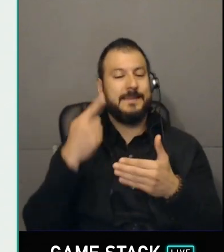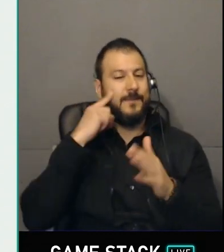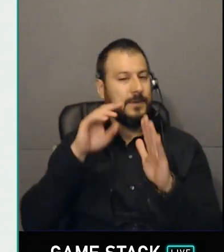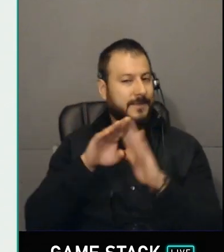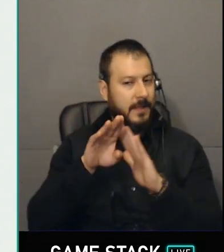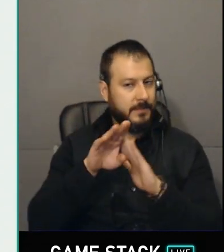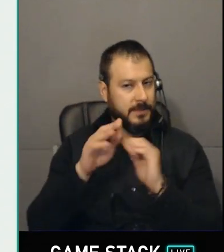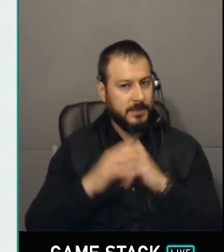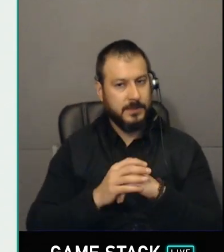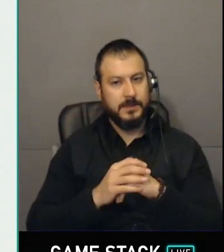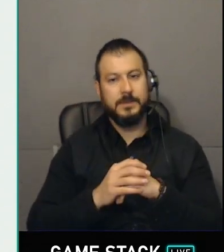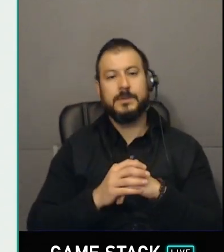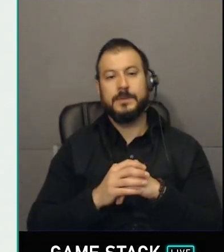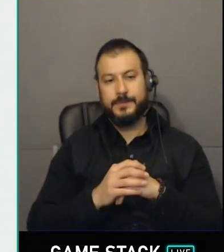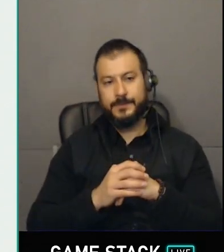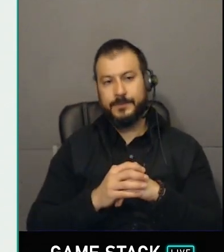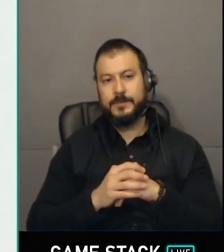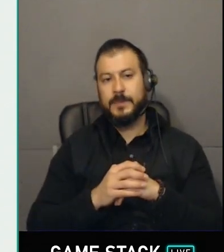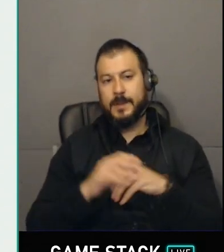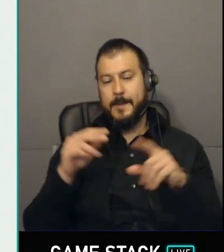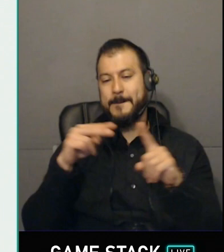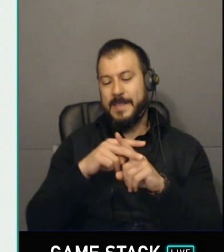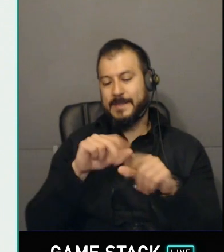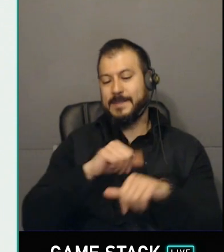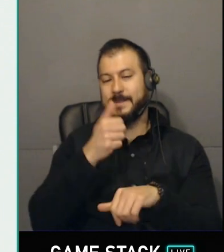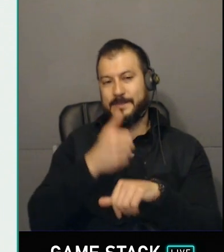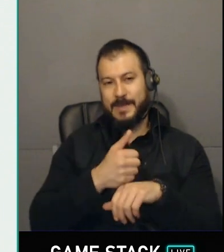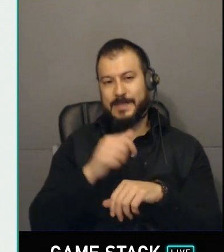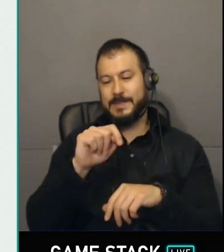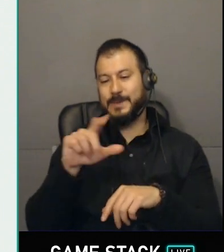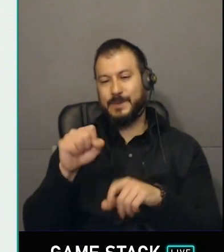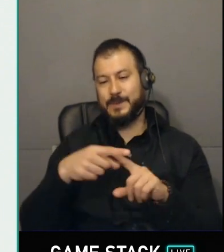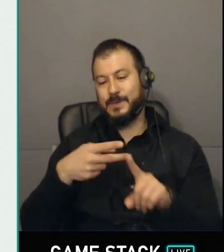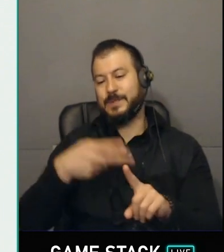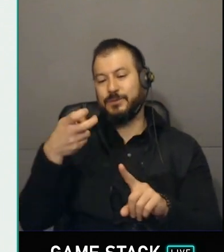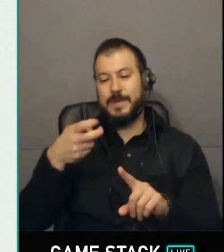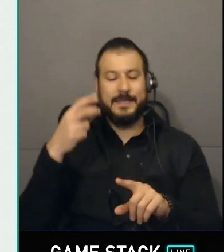We're looking at plug-in-based tools that allow for extracting